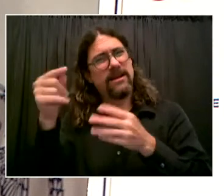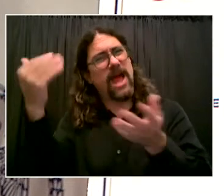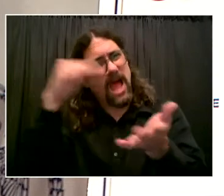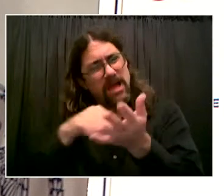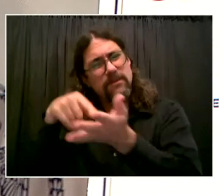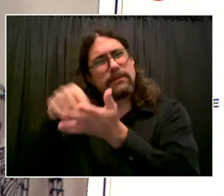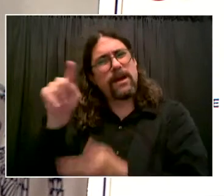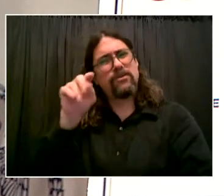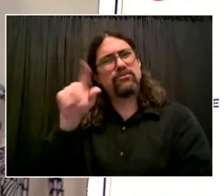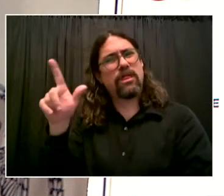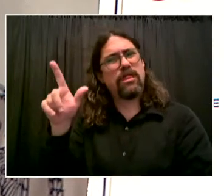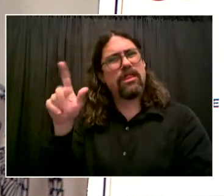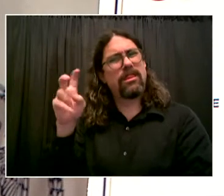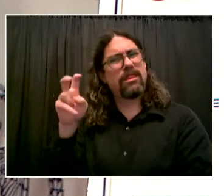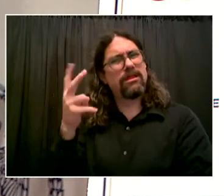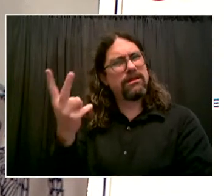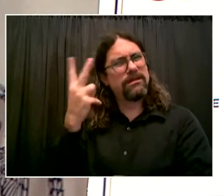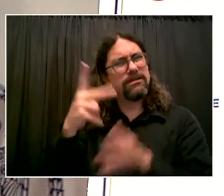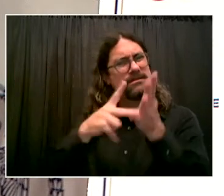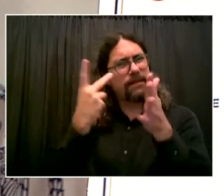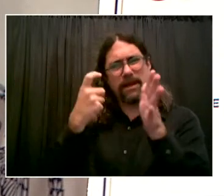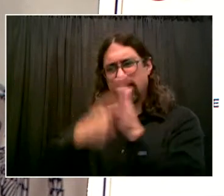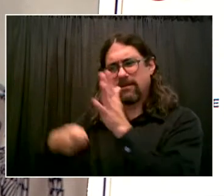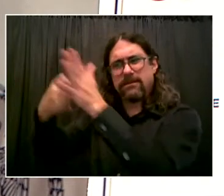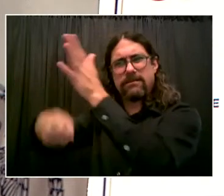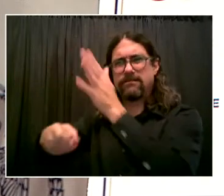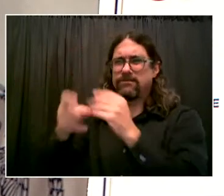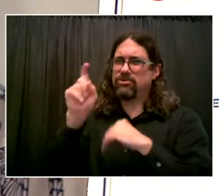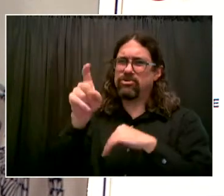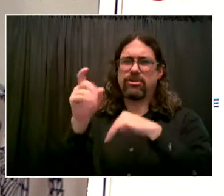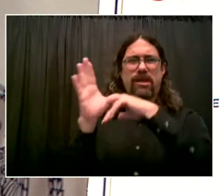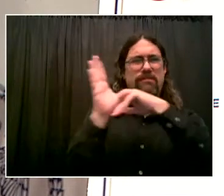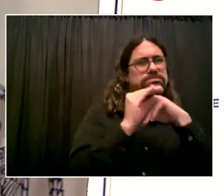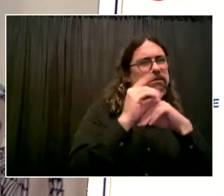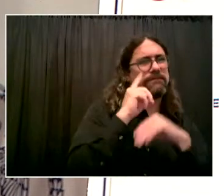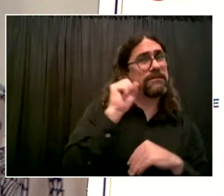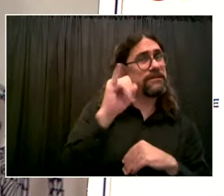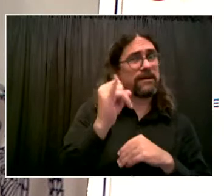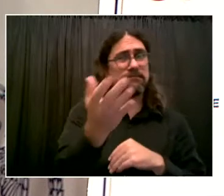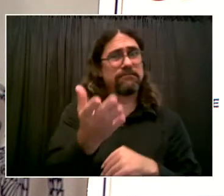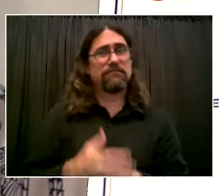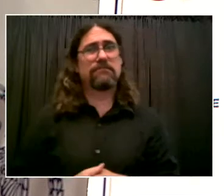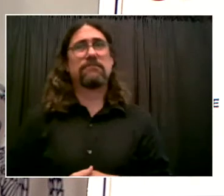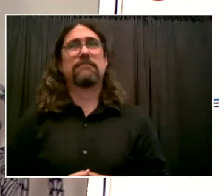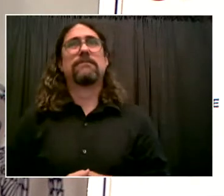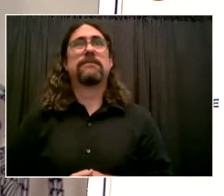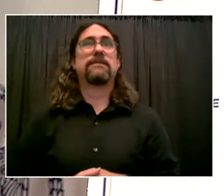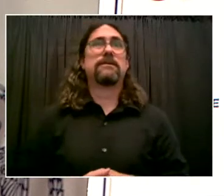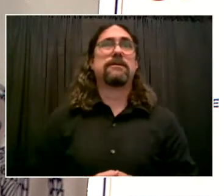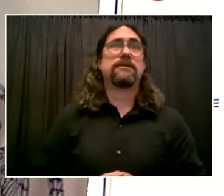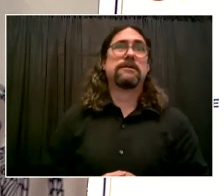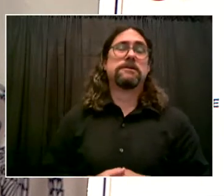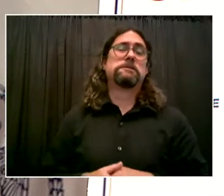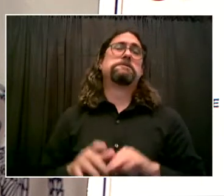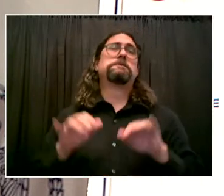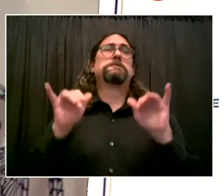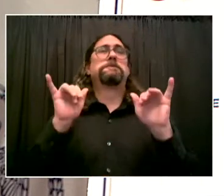EXACTLY WHAT SHE